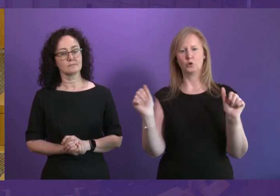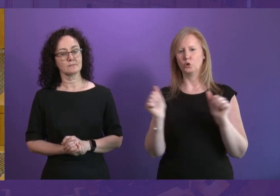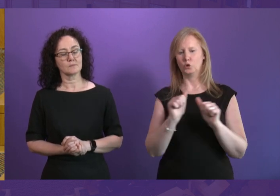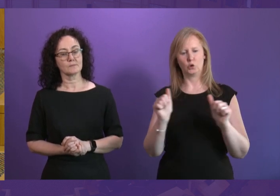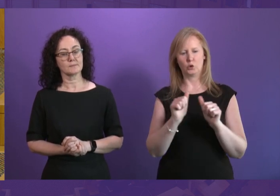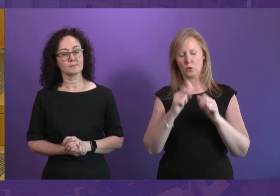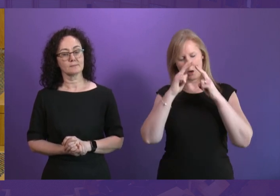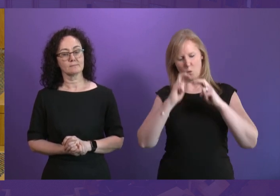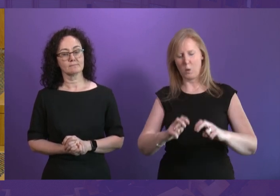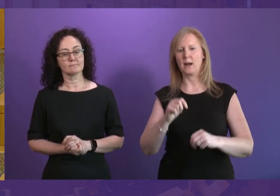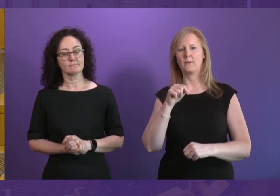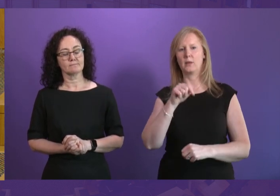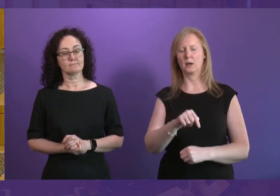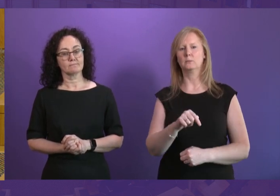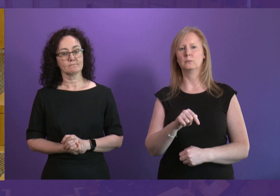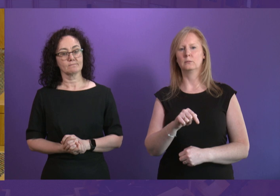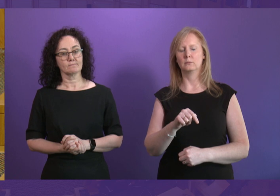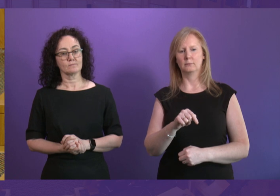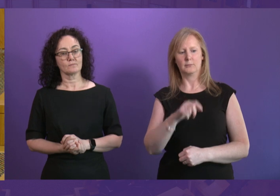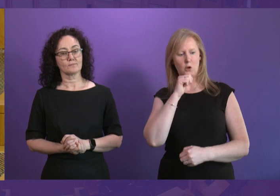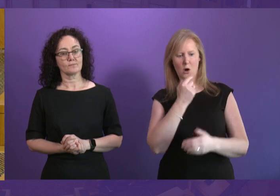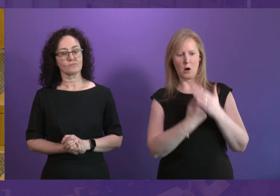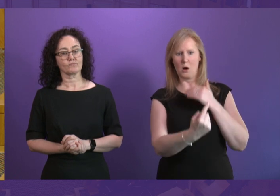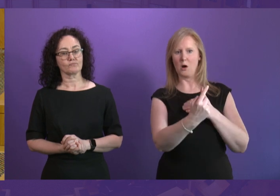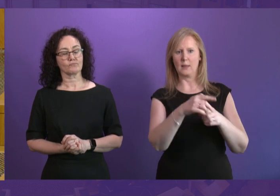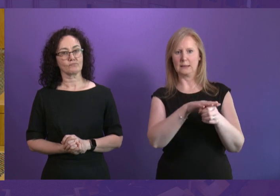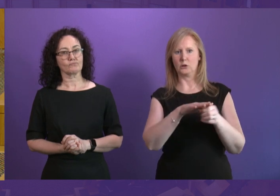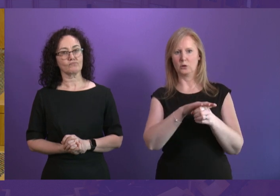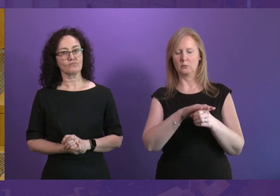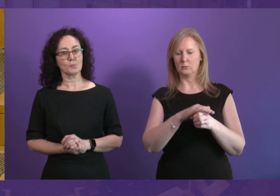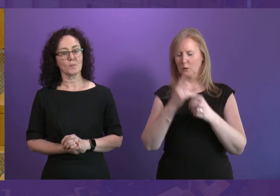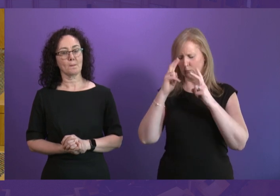inquiry—and their families are not alone: our research has found that families across